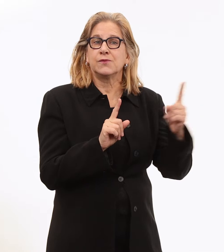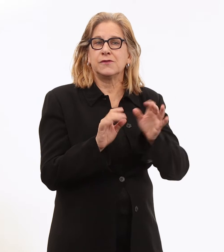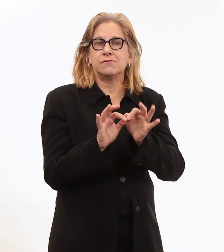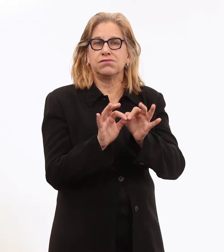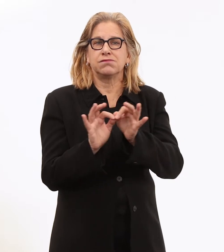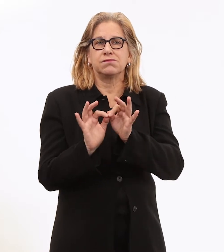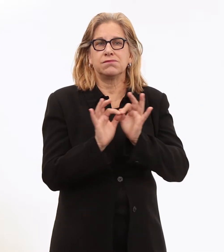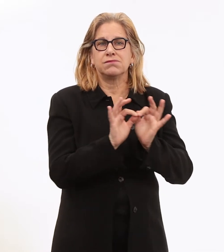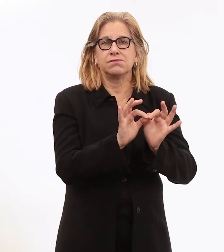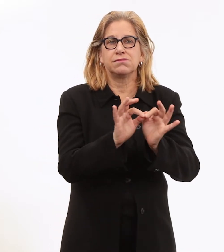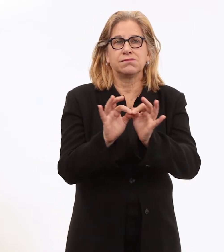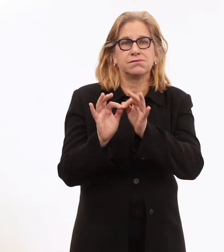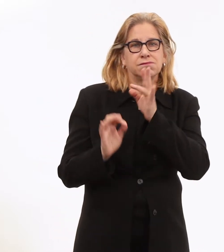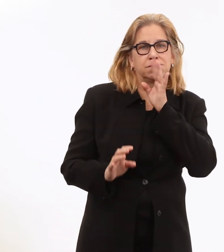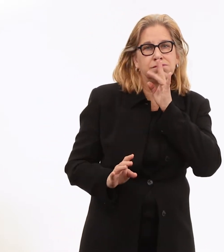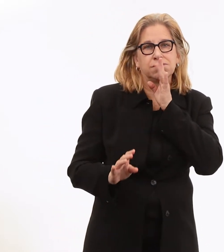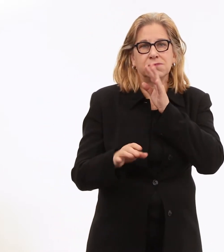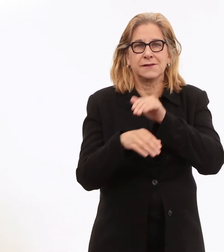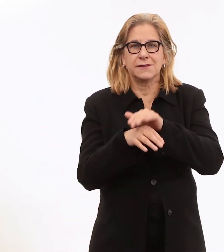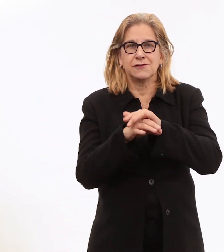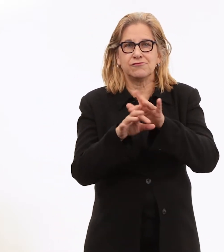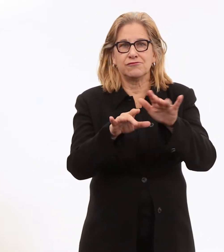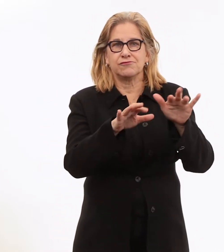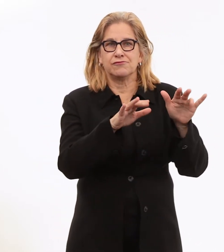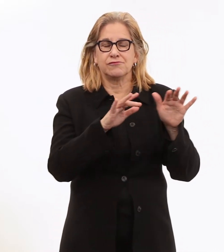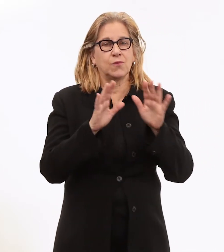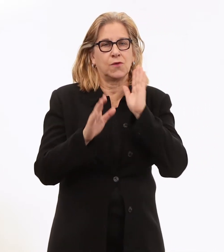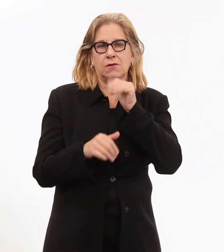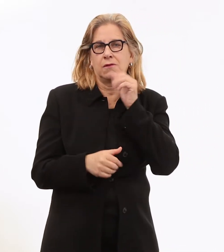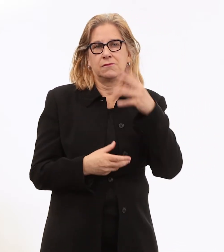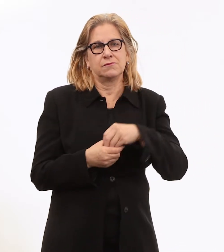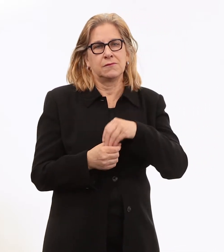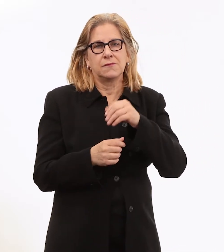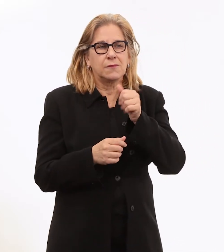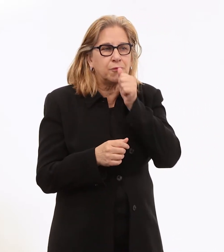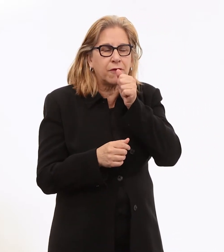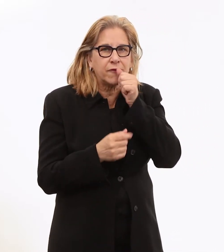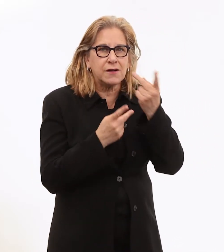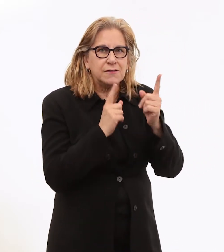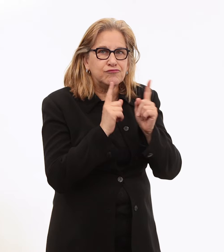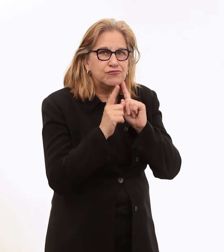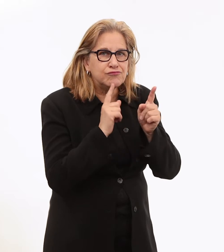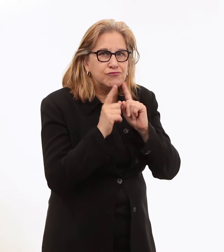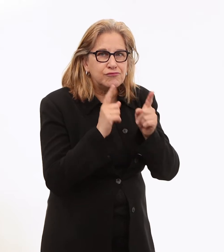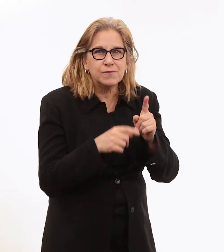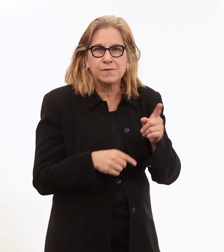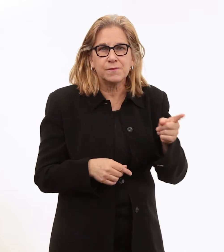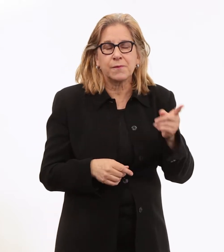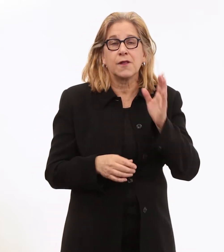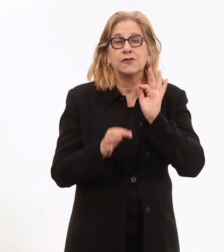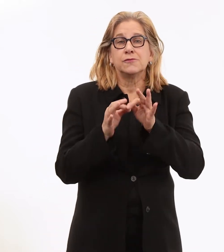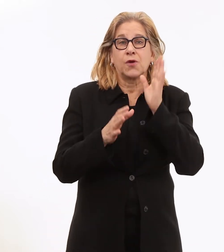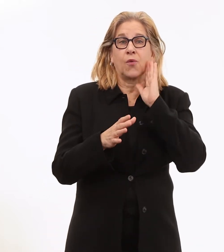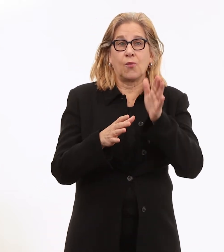and is not permitted to have private conversations with you. The interpreter will interpret what others say in English